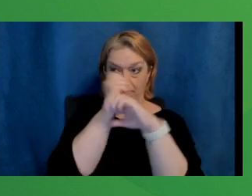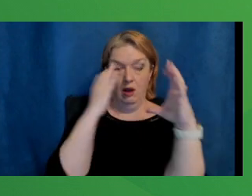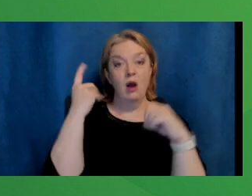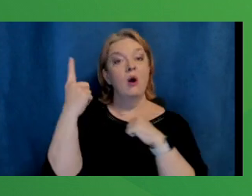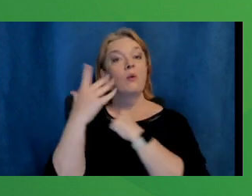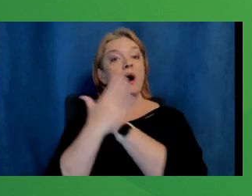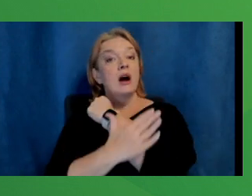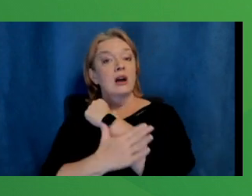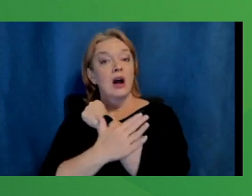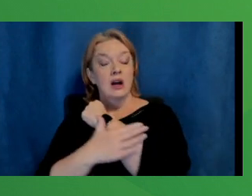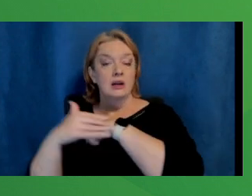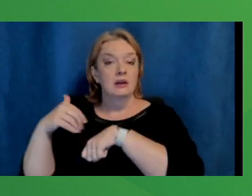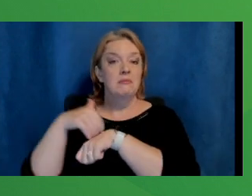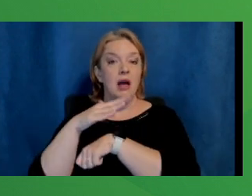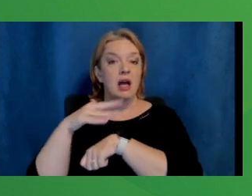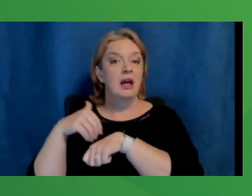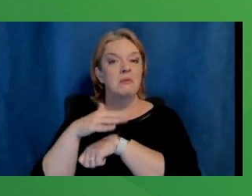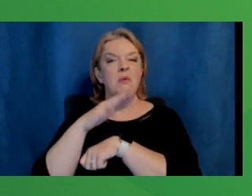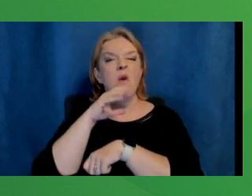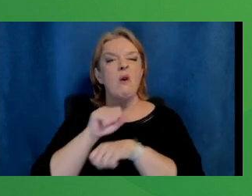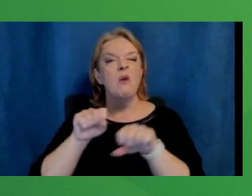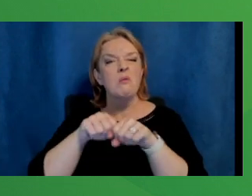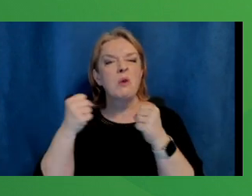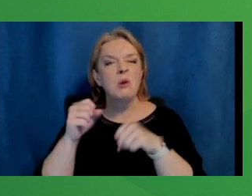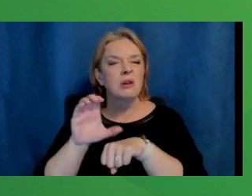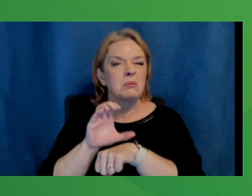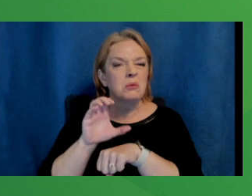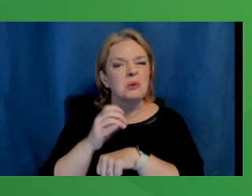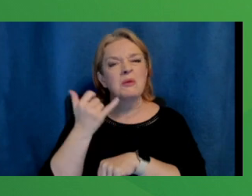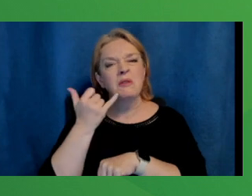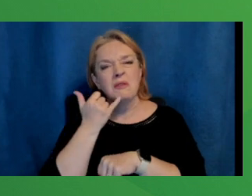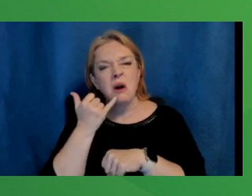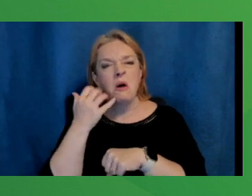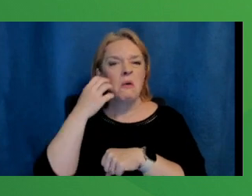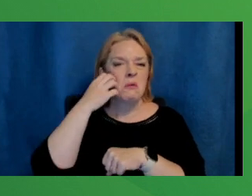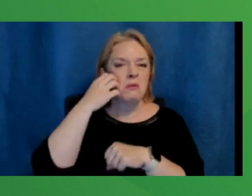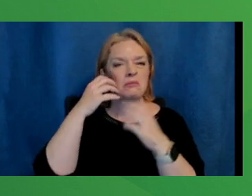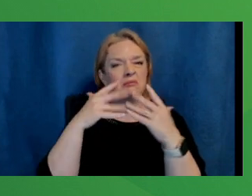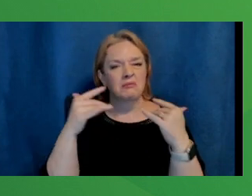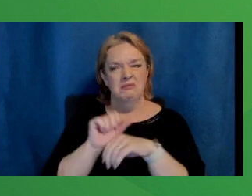owed or broken computers, phones, and other electronics to another country. Although